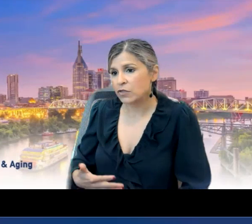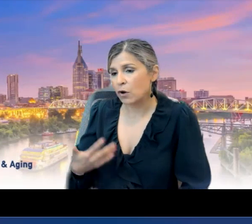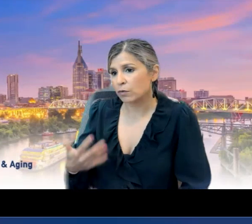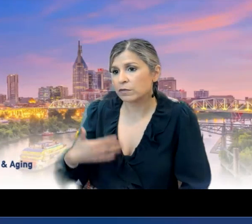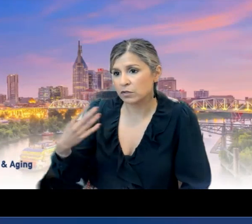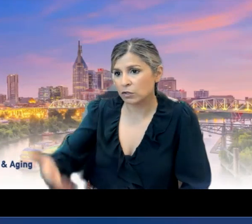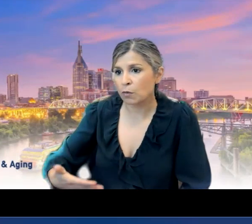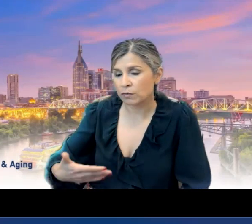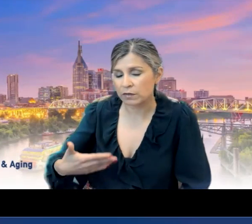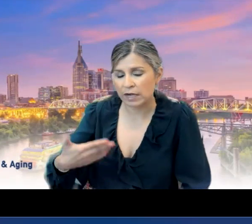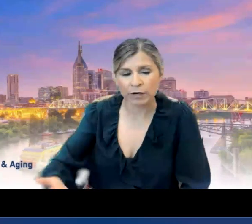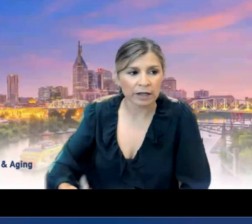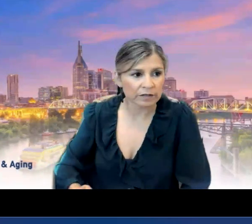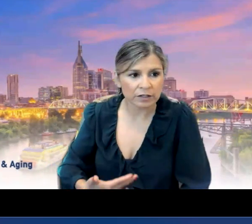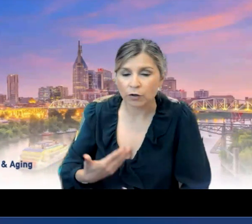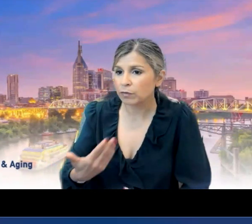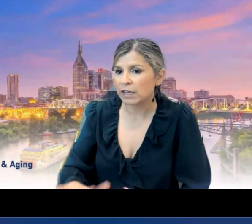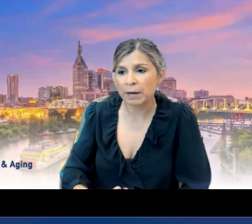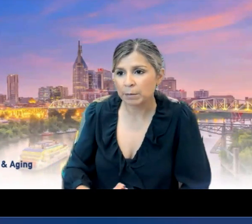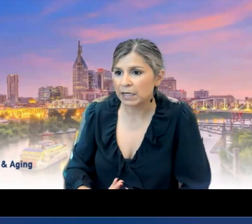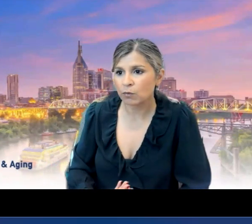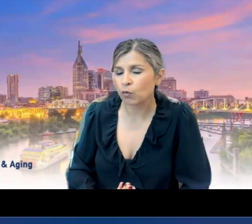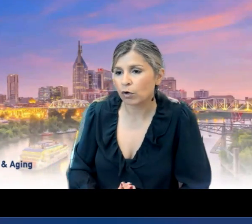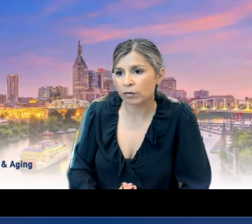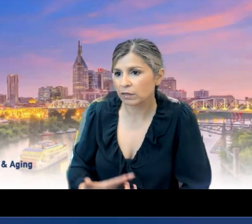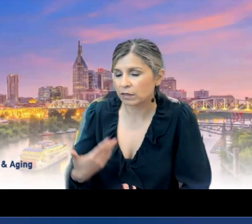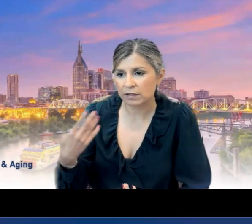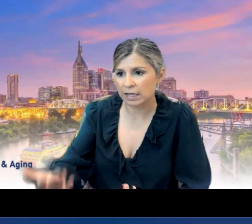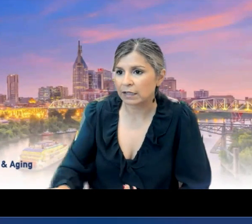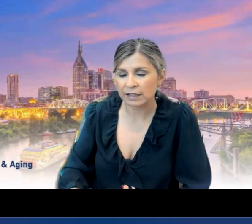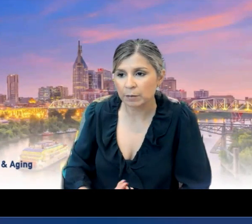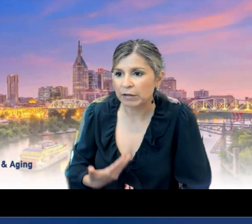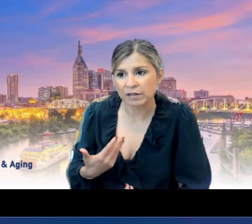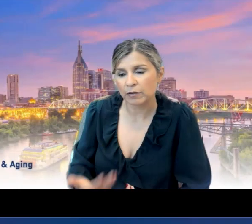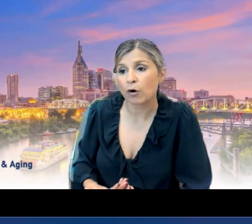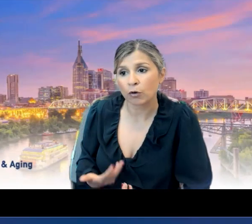it might be worth telling them about some of our older adult programs as well,